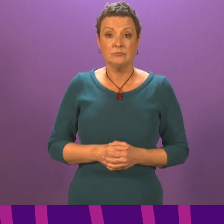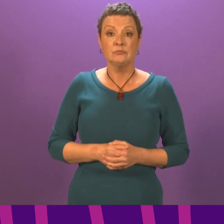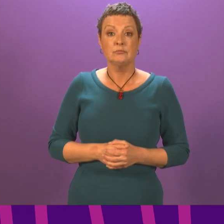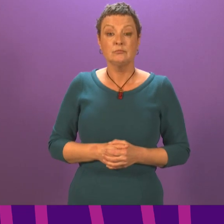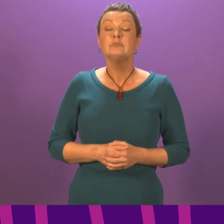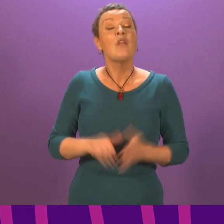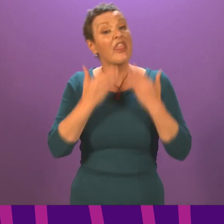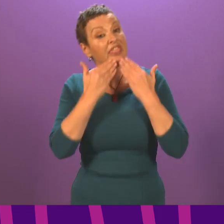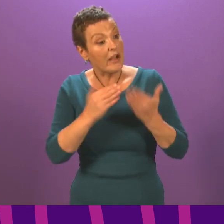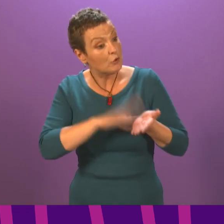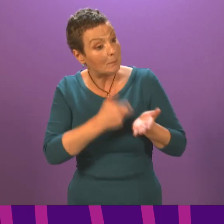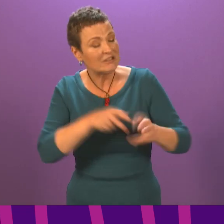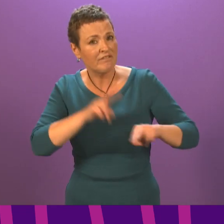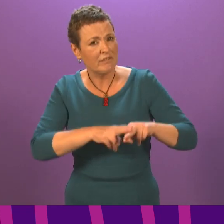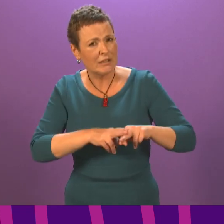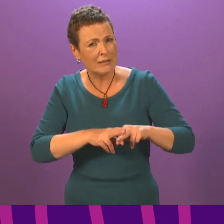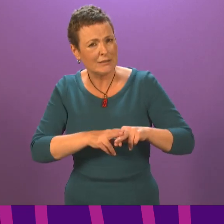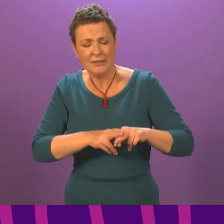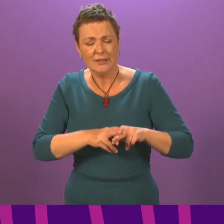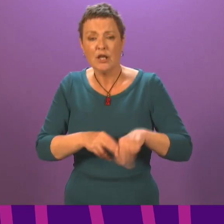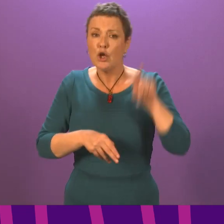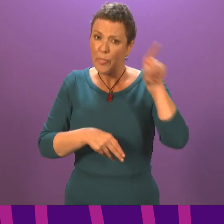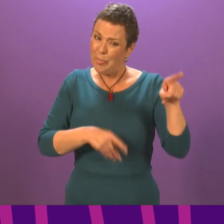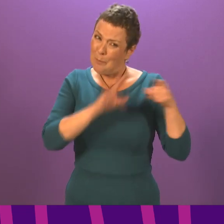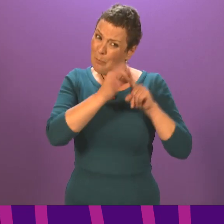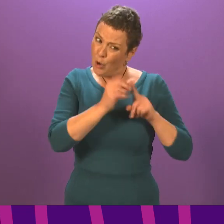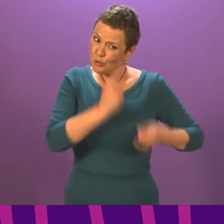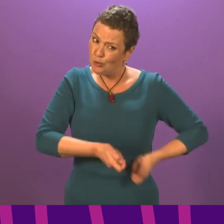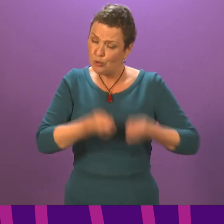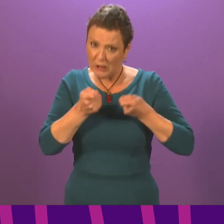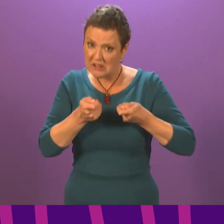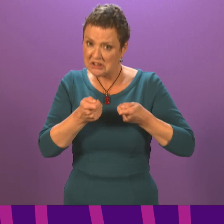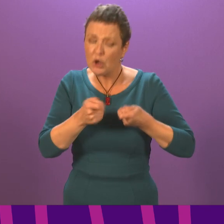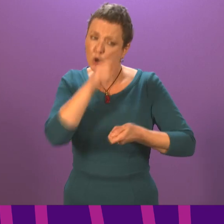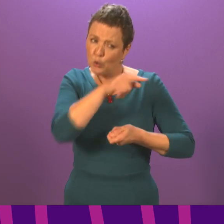to me. The point that Mr Findlay makes is a point for him to raise and pursue with the